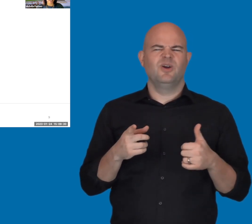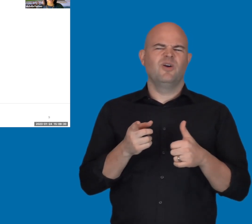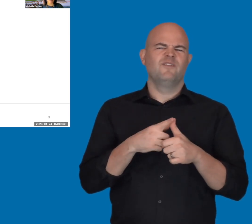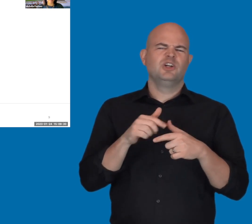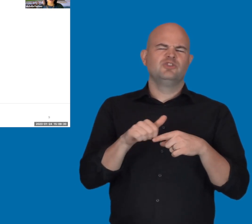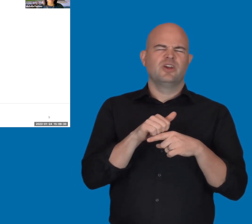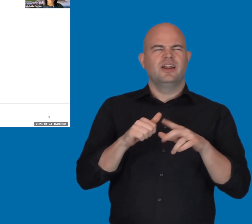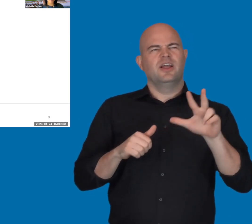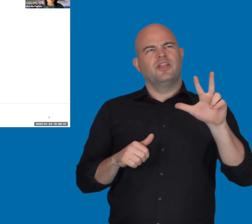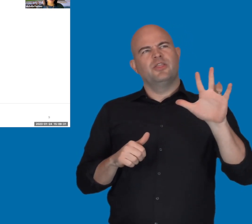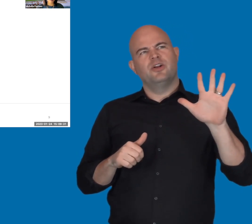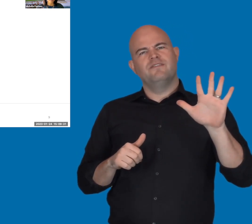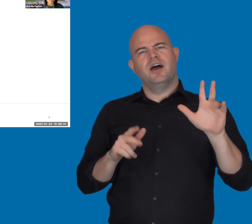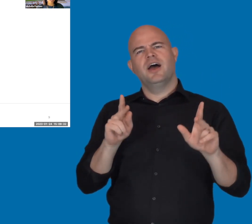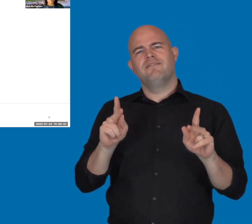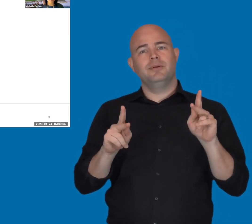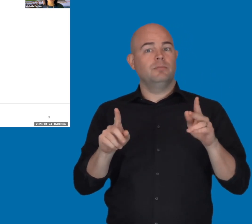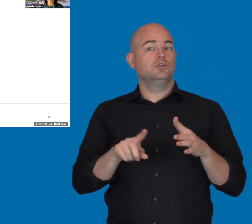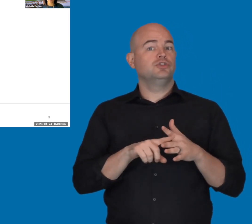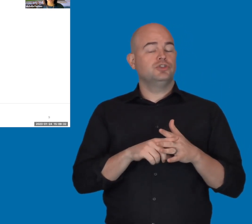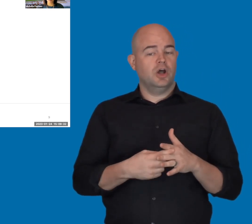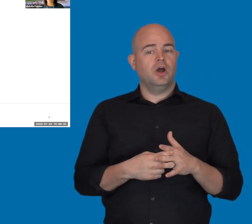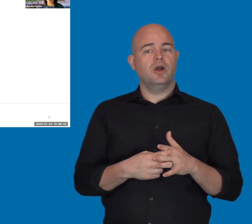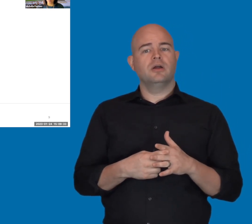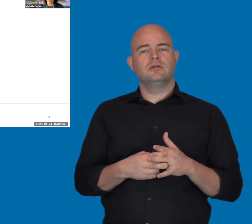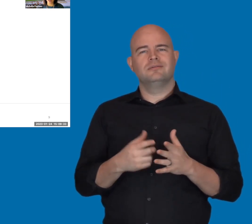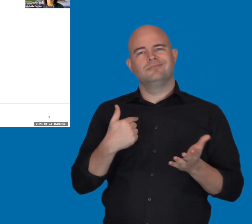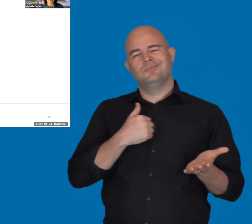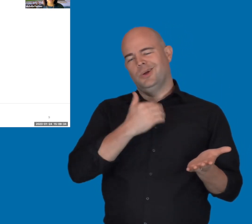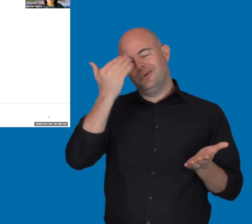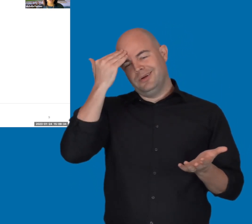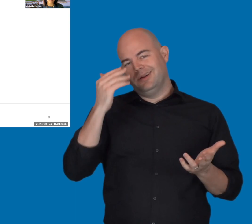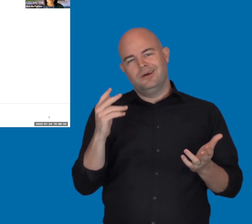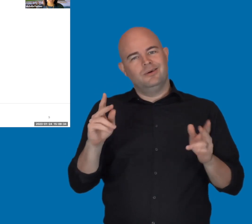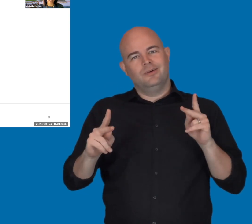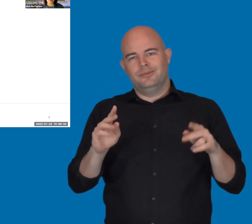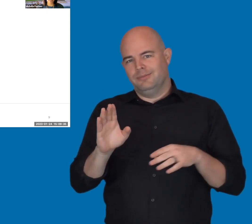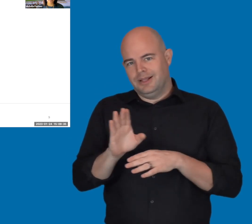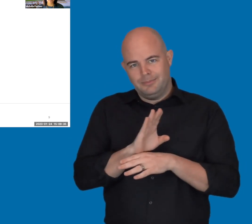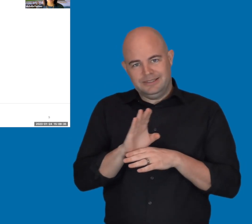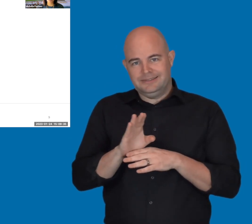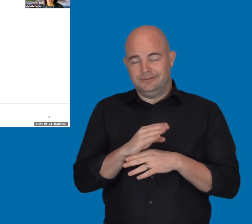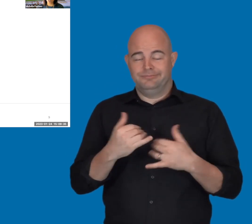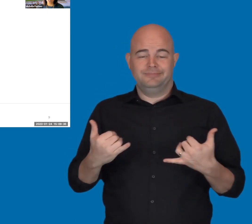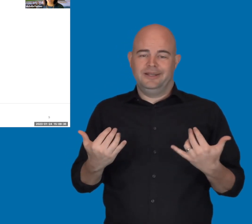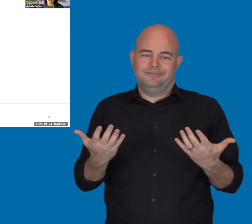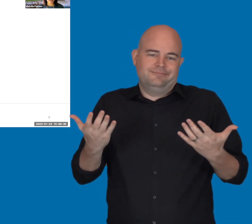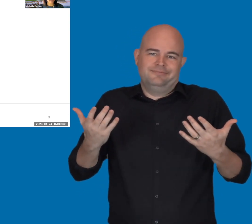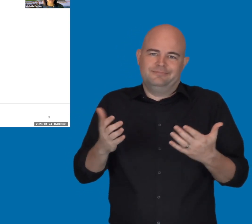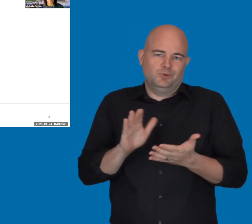They can go back to the other modules, but not forward. So, anyway, that was just something we needed to work on.